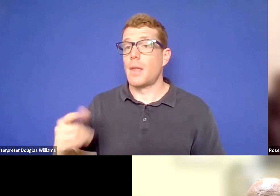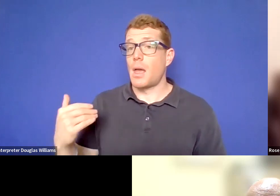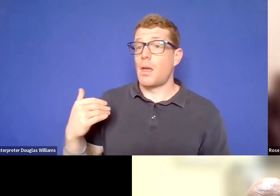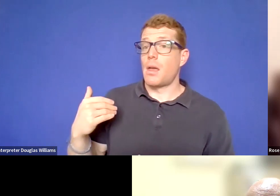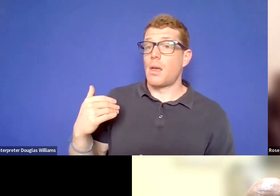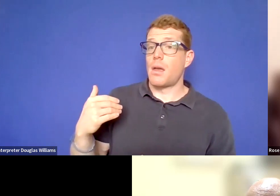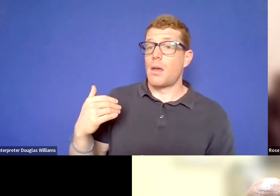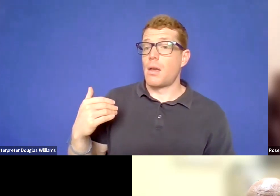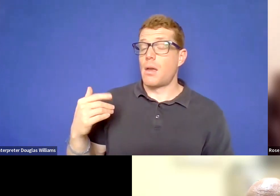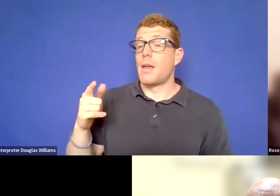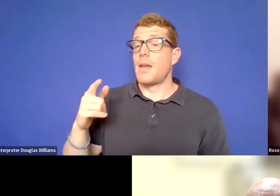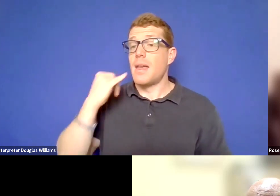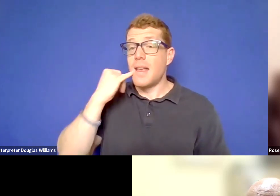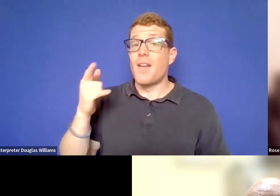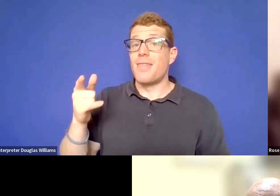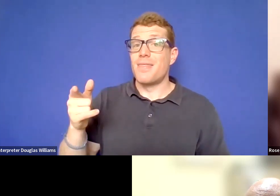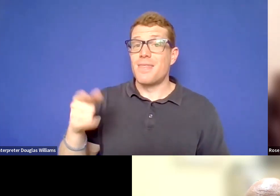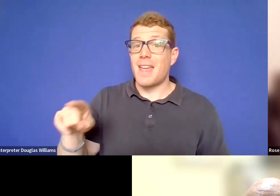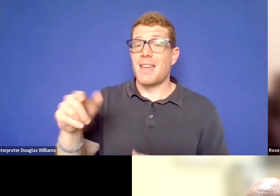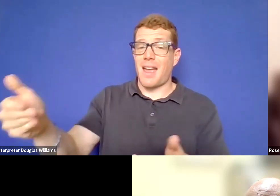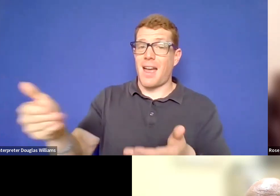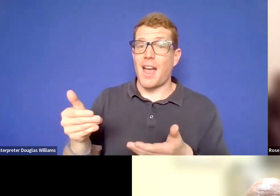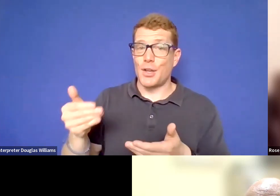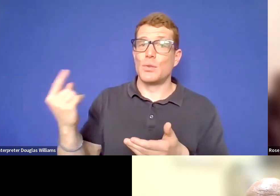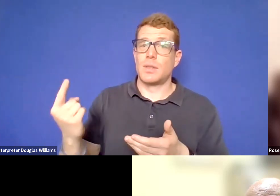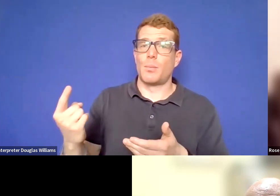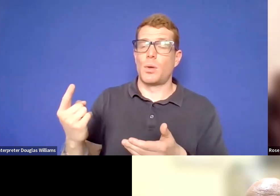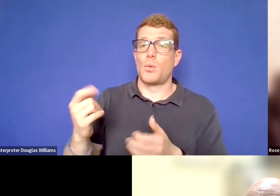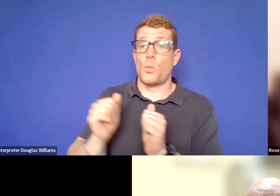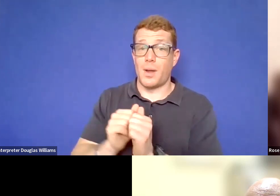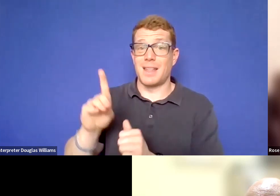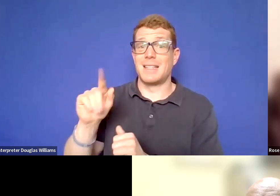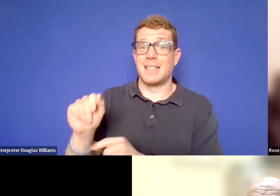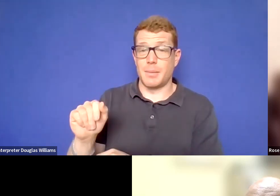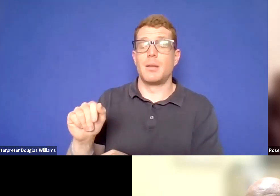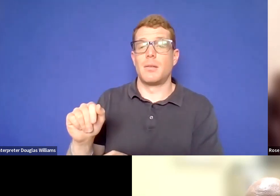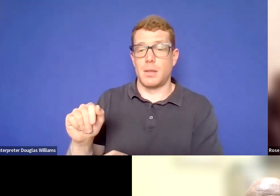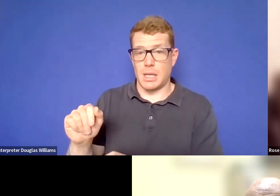And this is a common issue. I think she's referring to like loss of benefits.